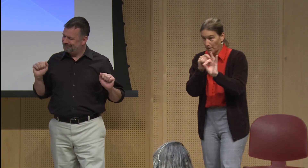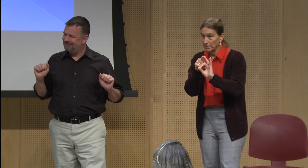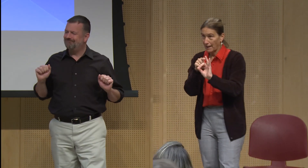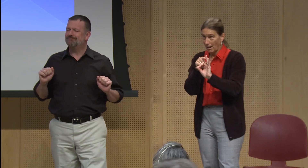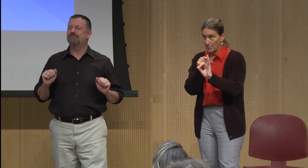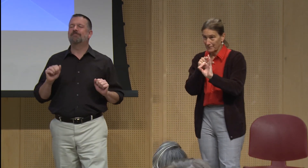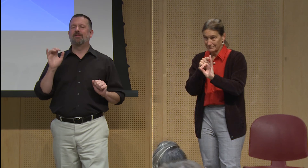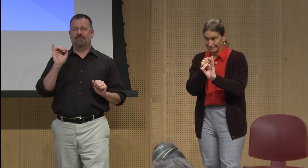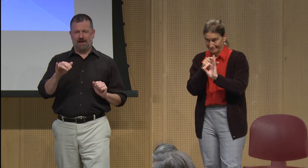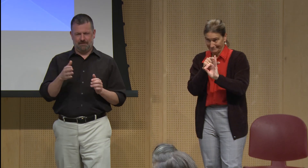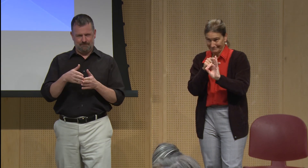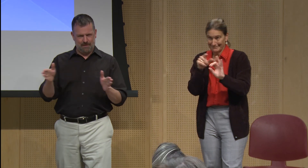IT'S PUBLIC HEALTH.